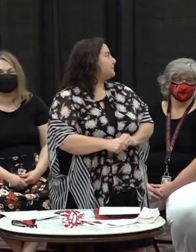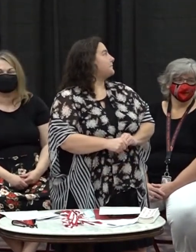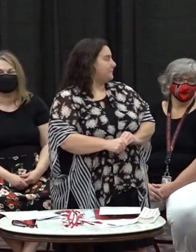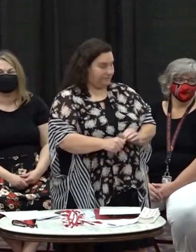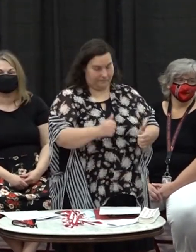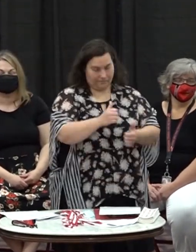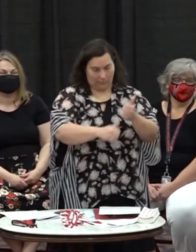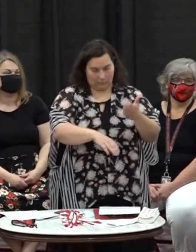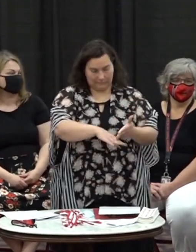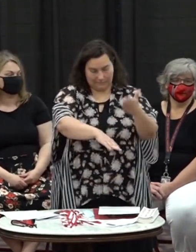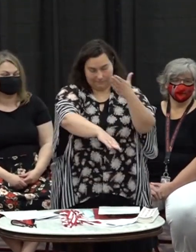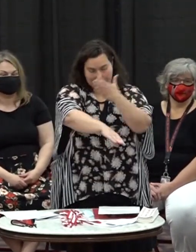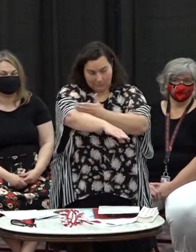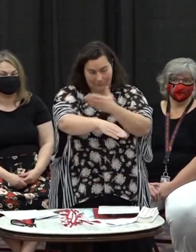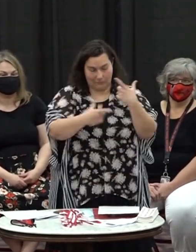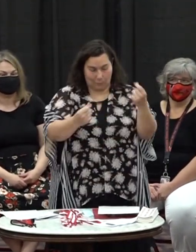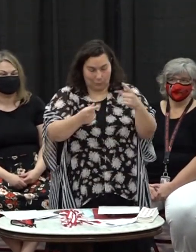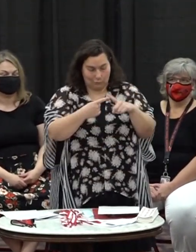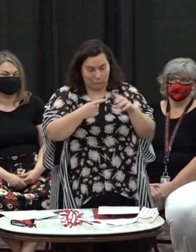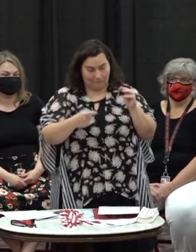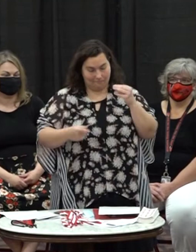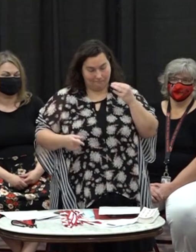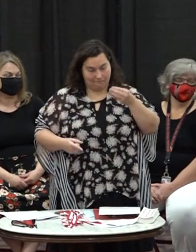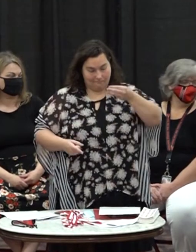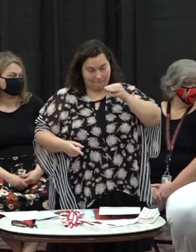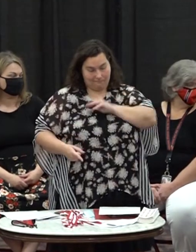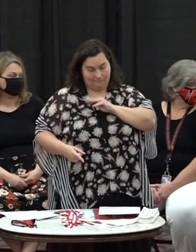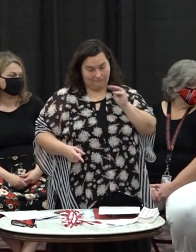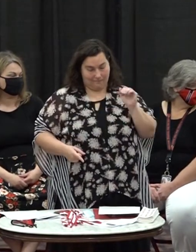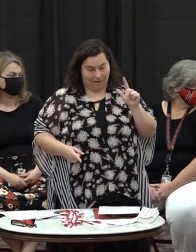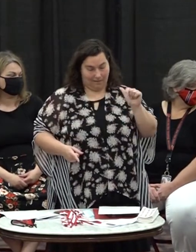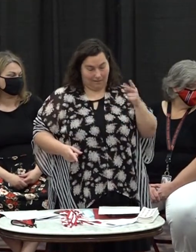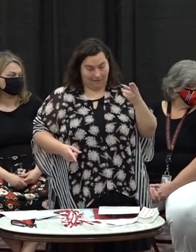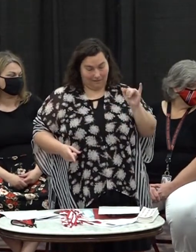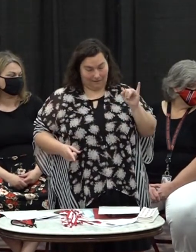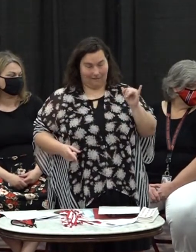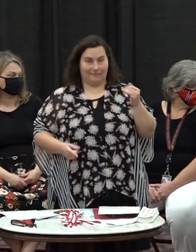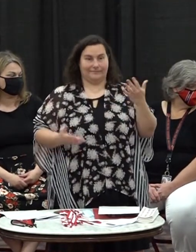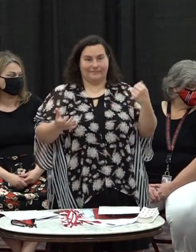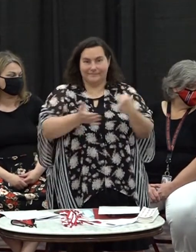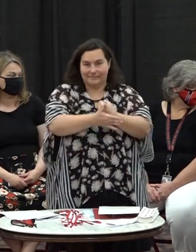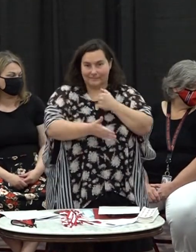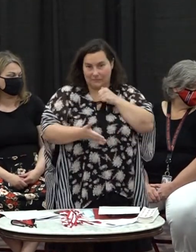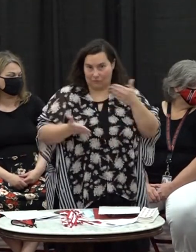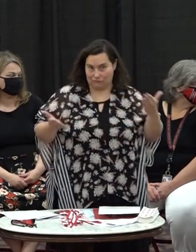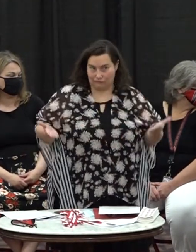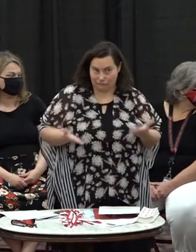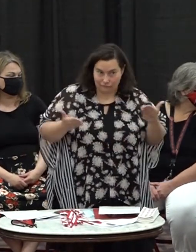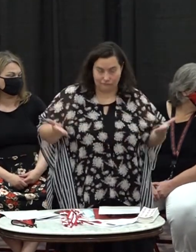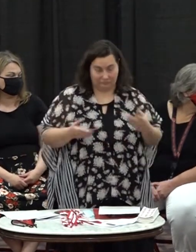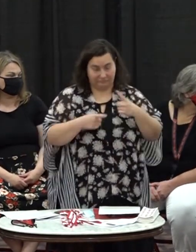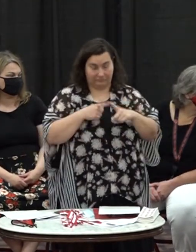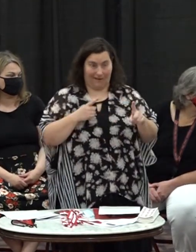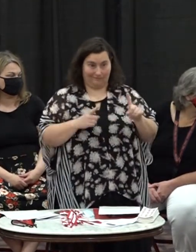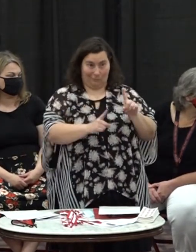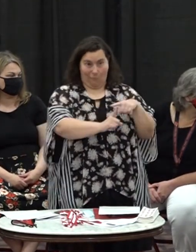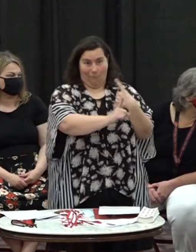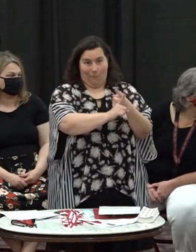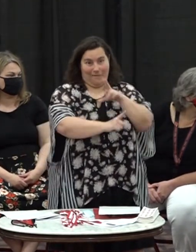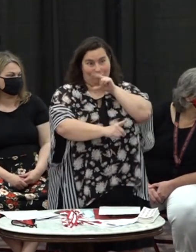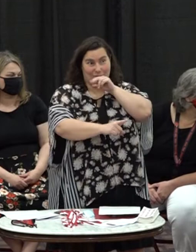Next, Most Improved goes to Malakhi, who is not here.